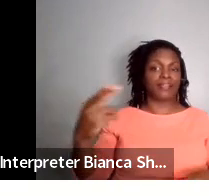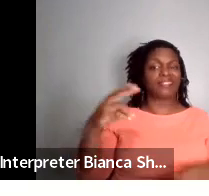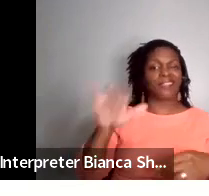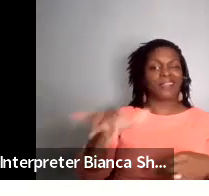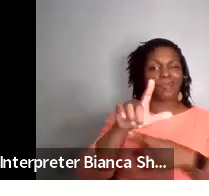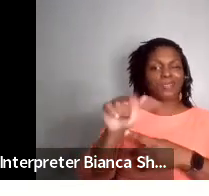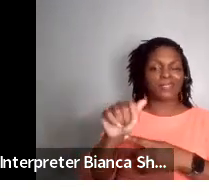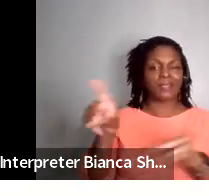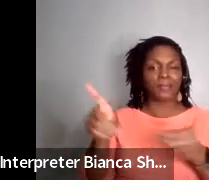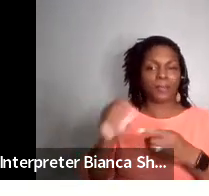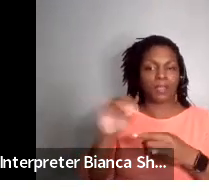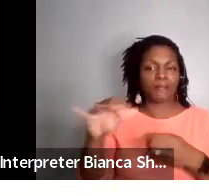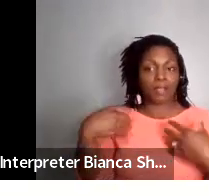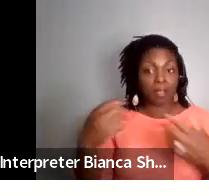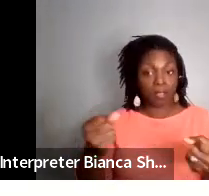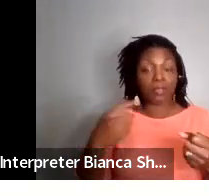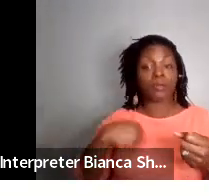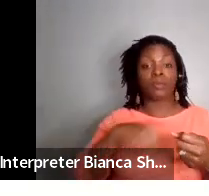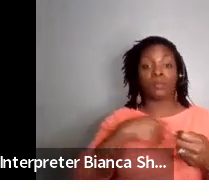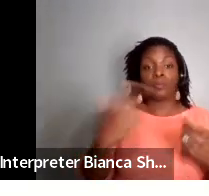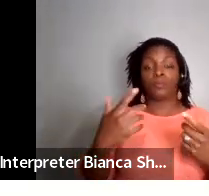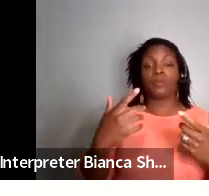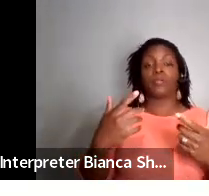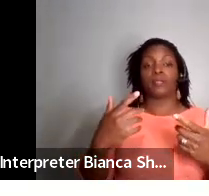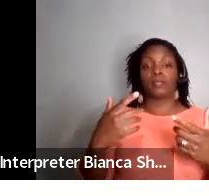We manage and deliver services to support that support, better services and support.